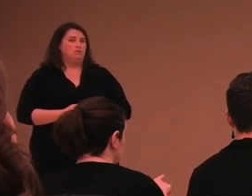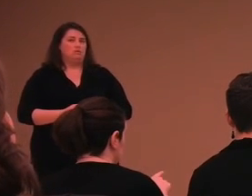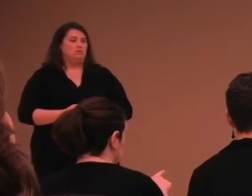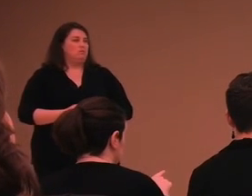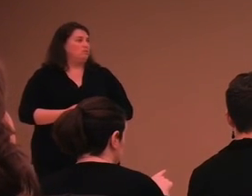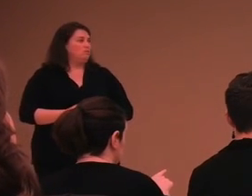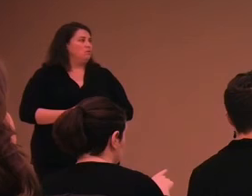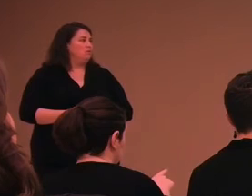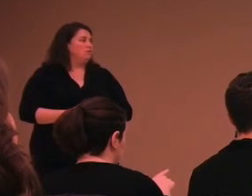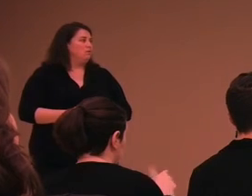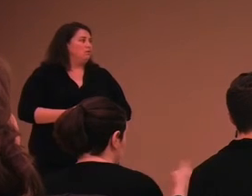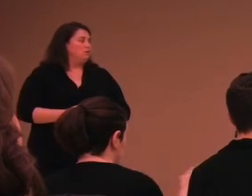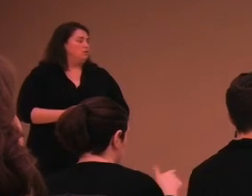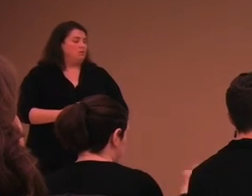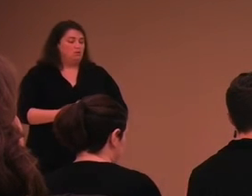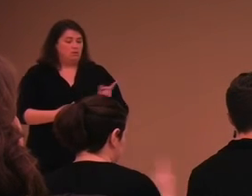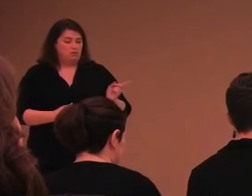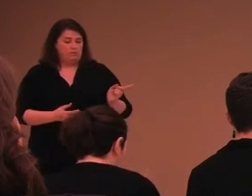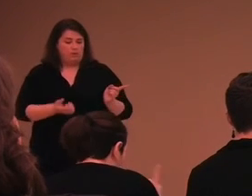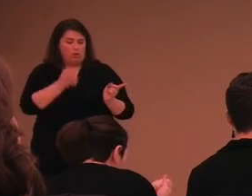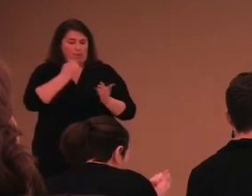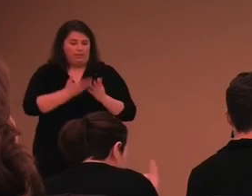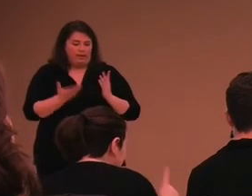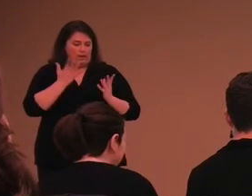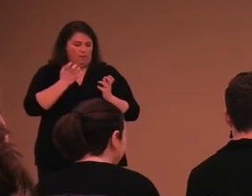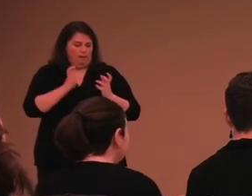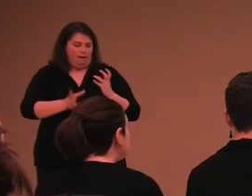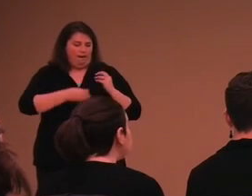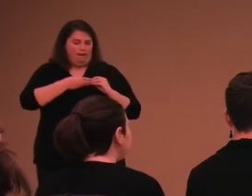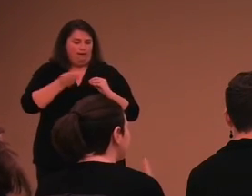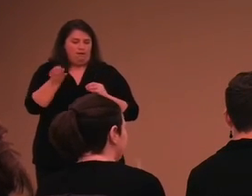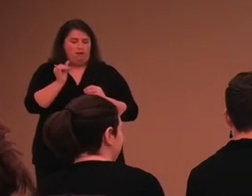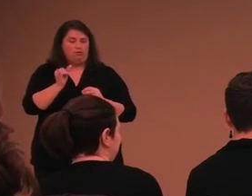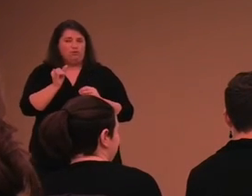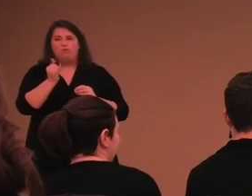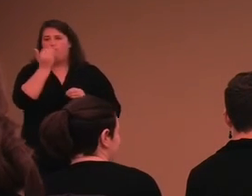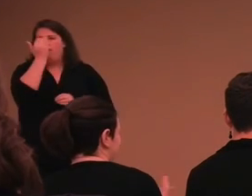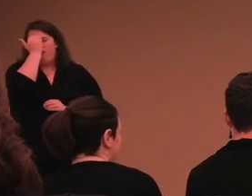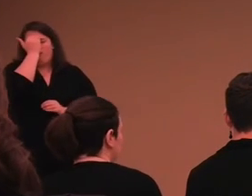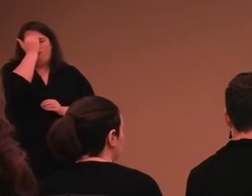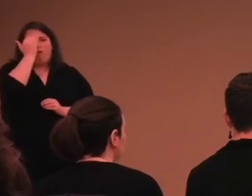Said oh go ahead one thing I would say also and I know that getting your entire